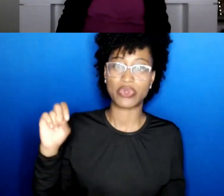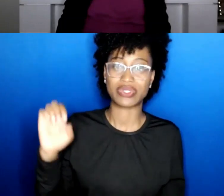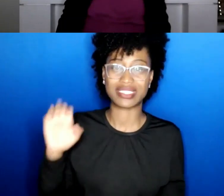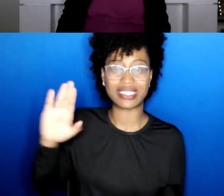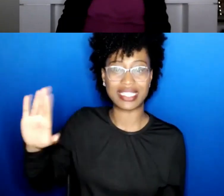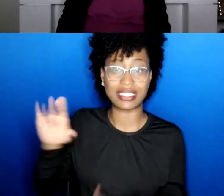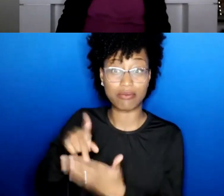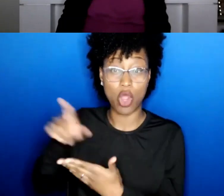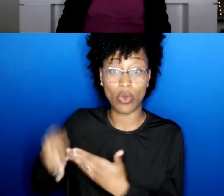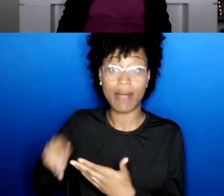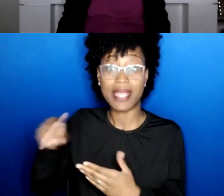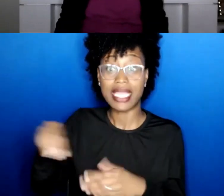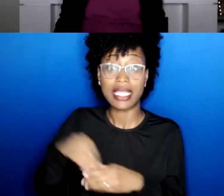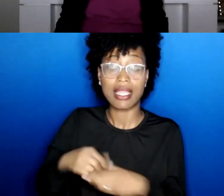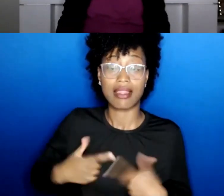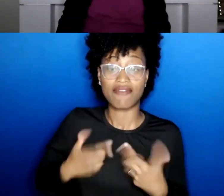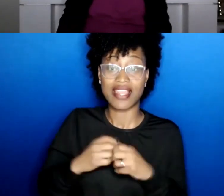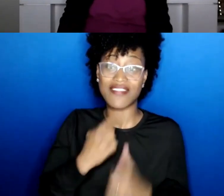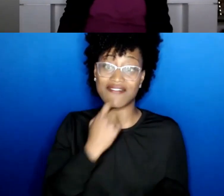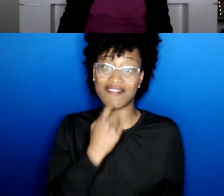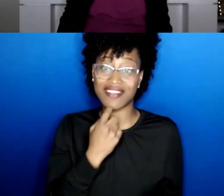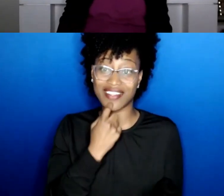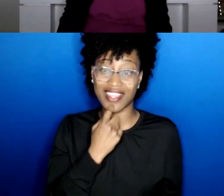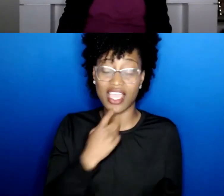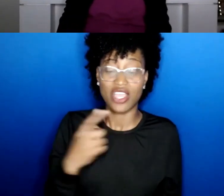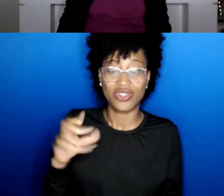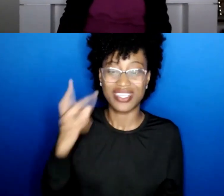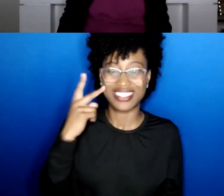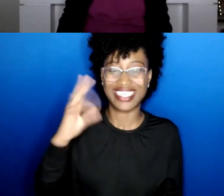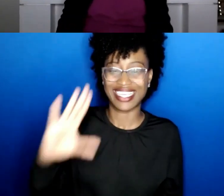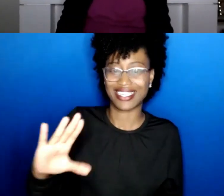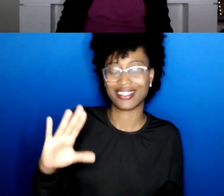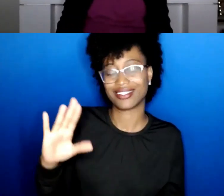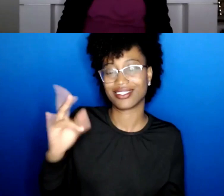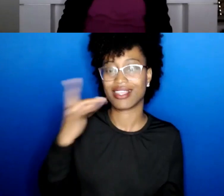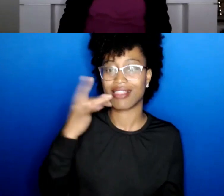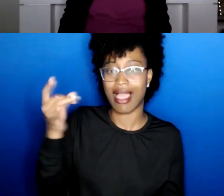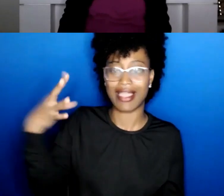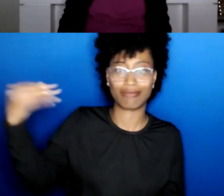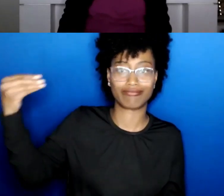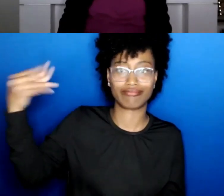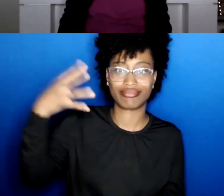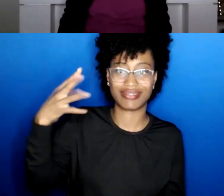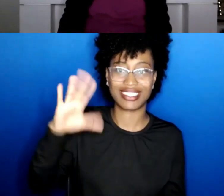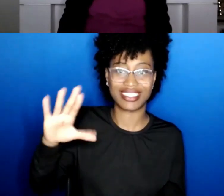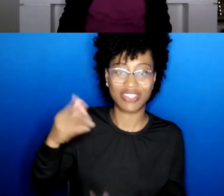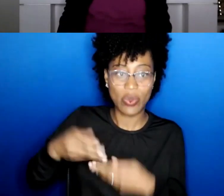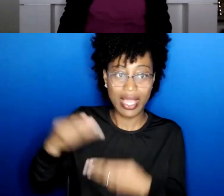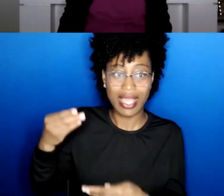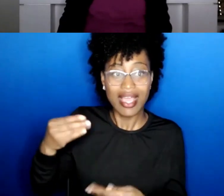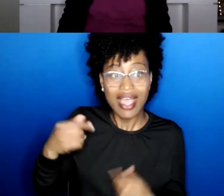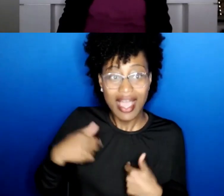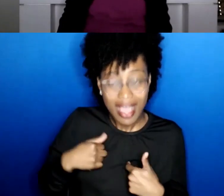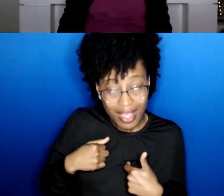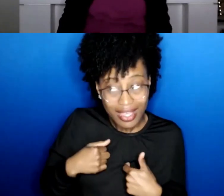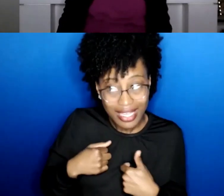06:27:27 You can see the light streaming through his window. And I am particularly -- not to